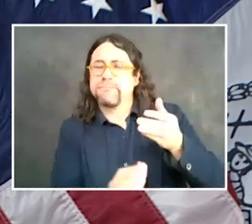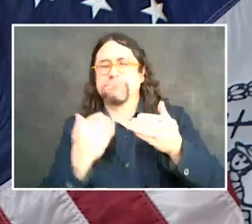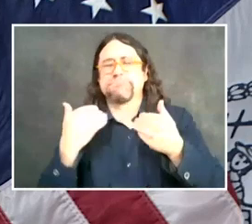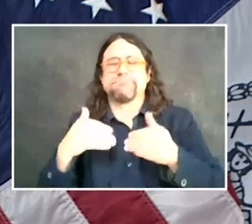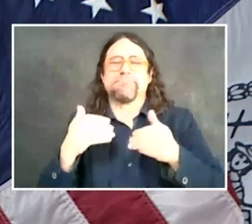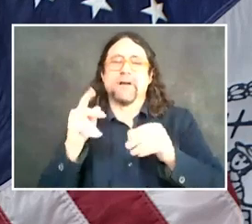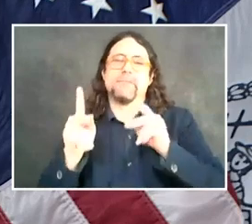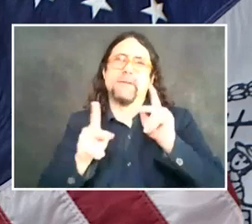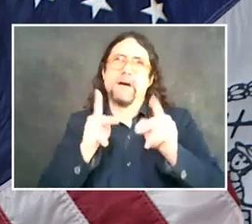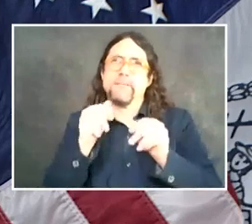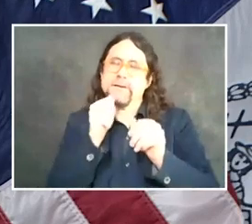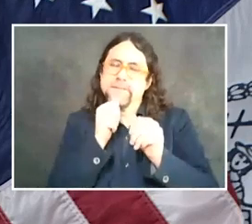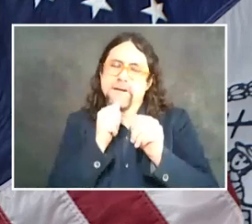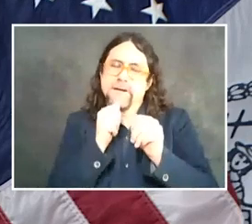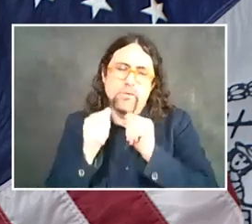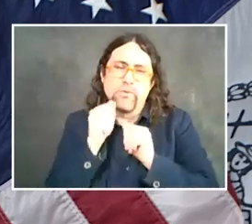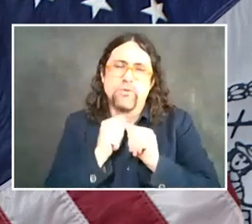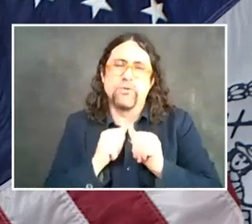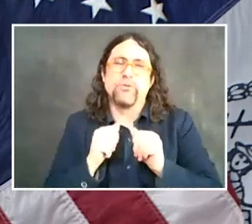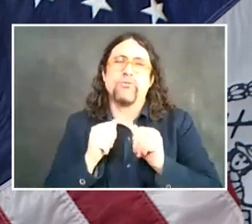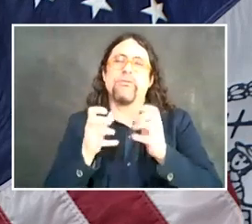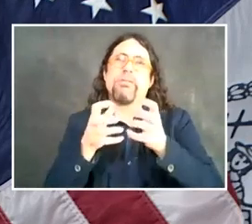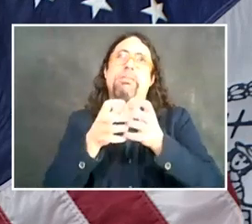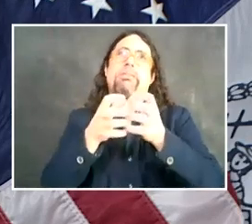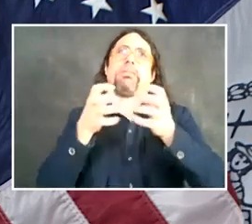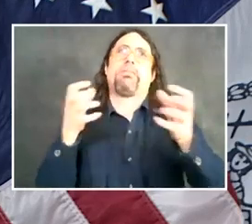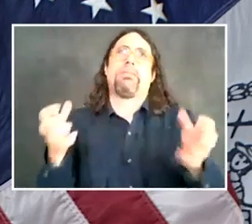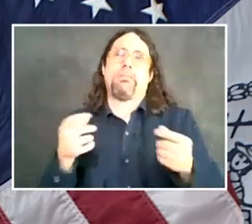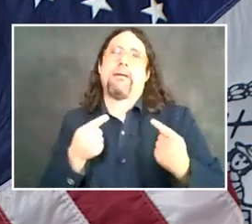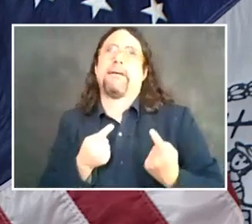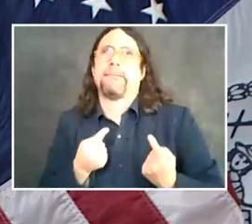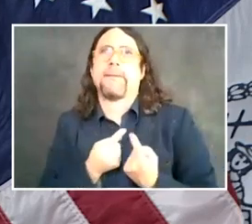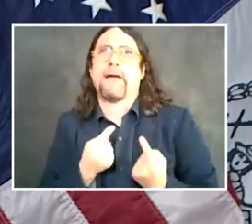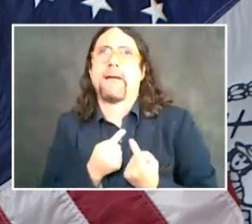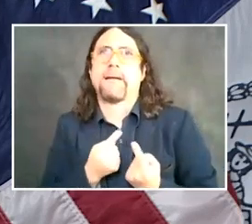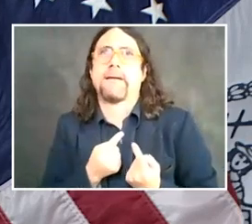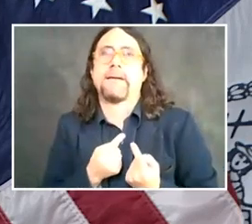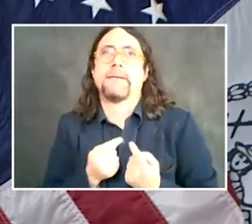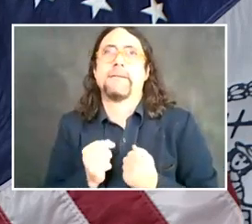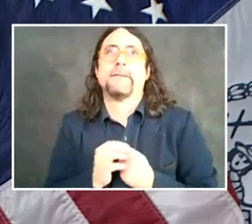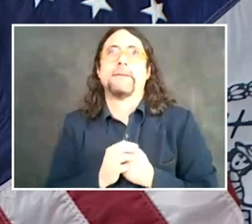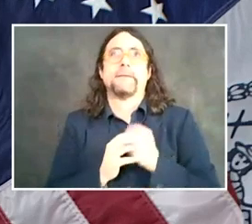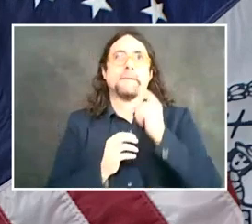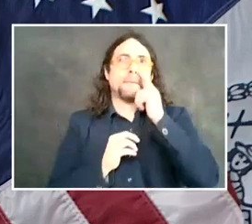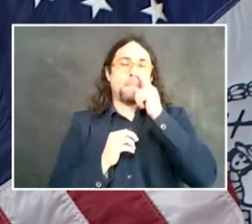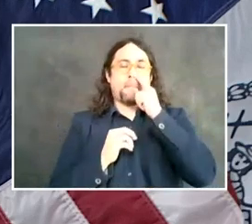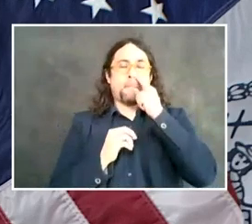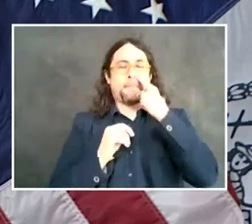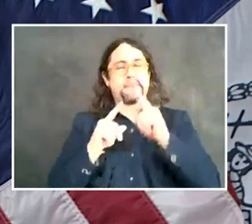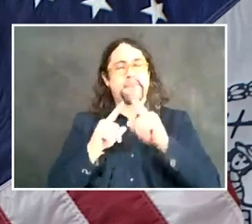GATHERING IN NEW YORK CITY TODAY. IT MEANS UNFORTUNATELY, THE